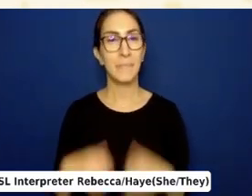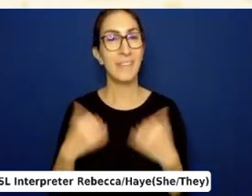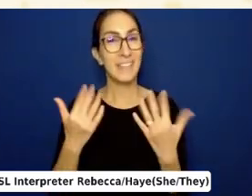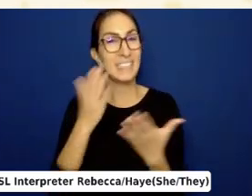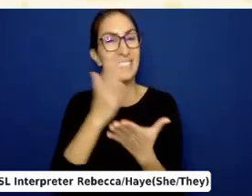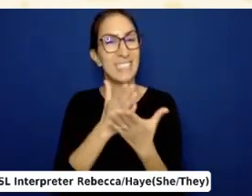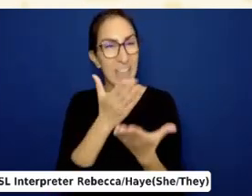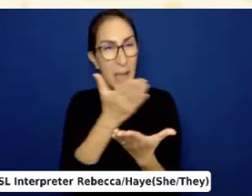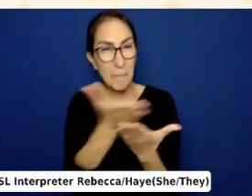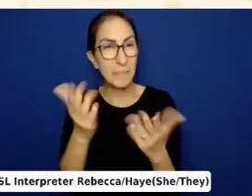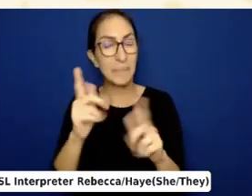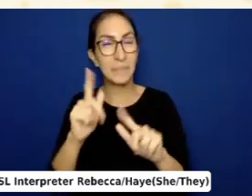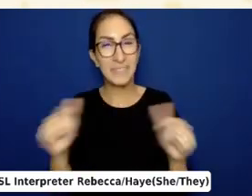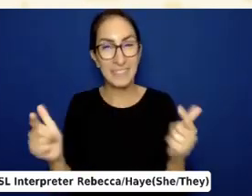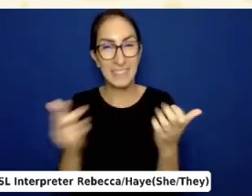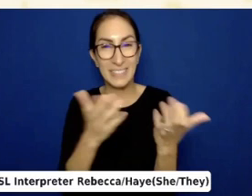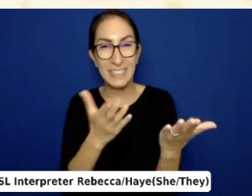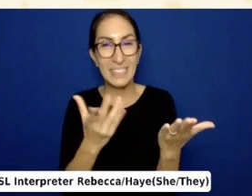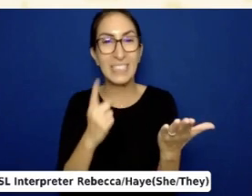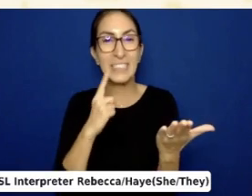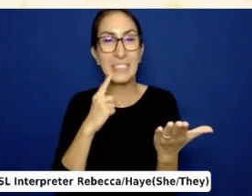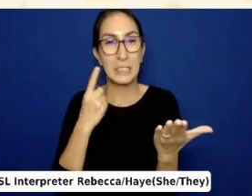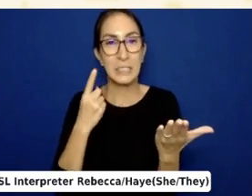that would be necessary to manage.